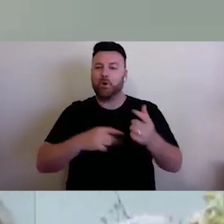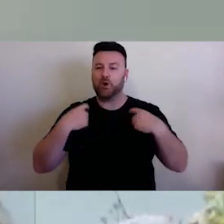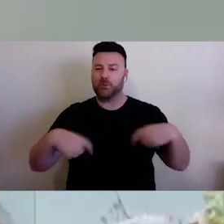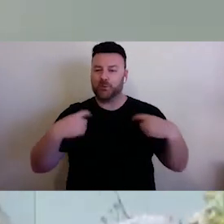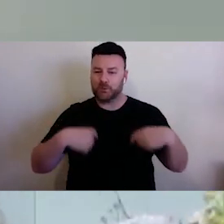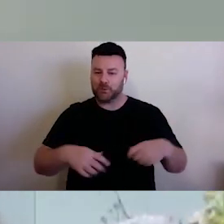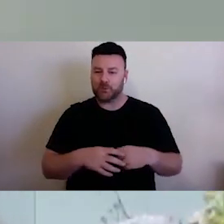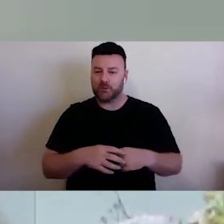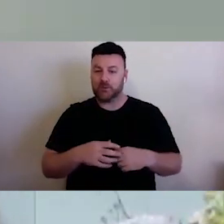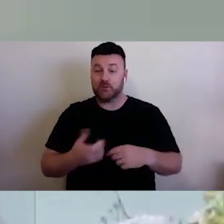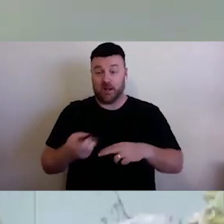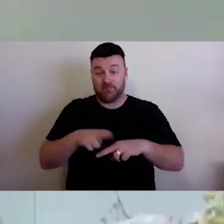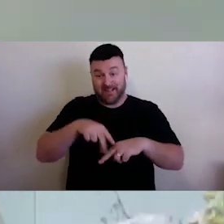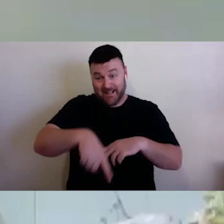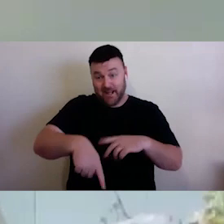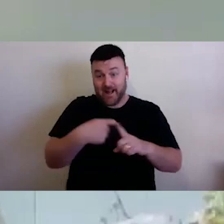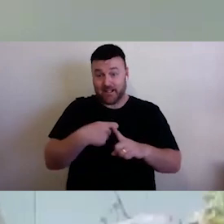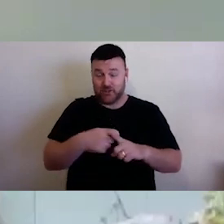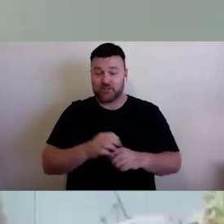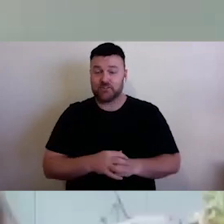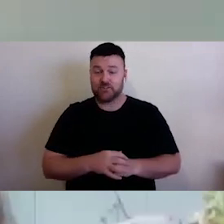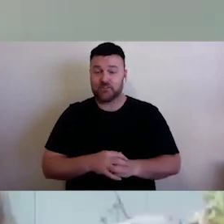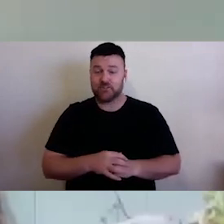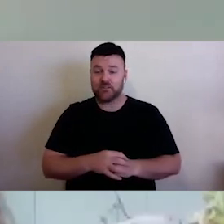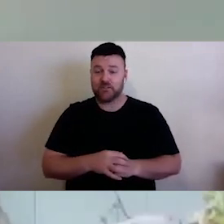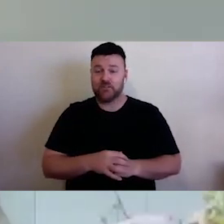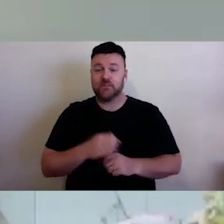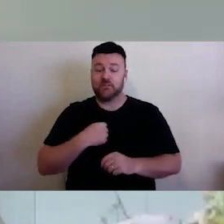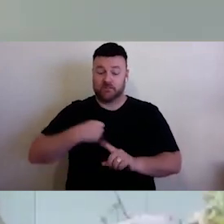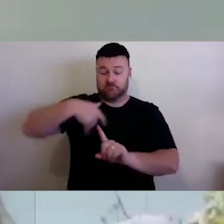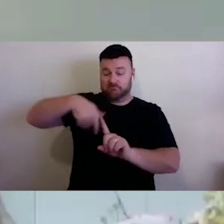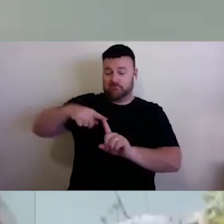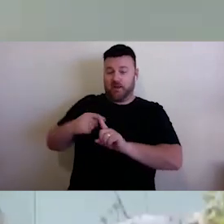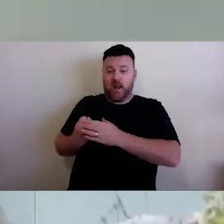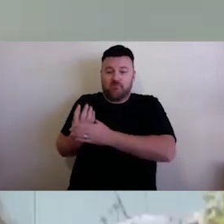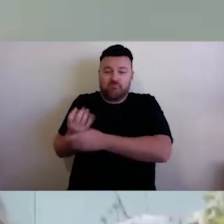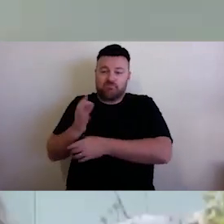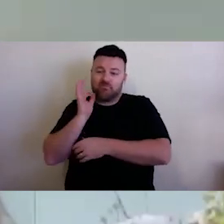kitchen with a bunch of flowers to my right, and to my left in the